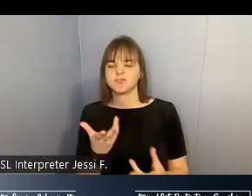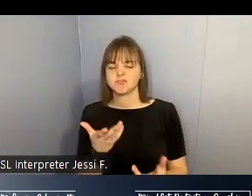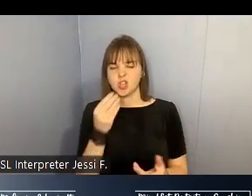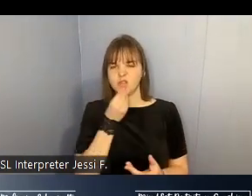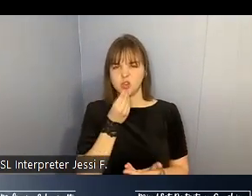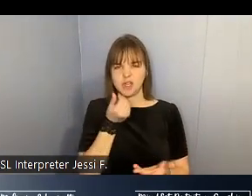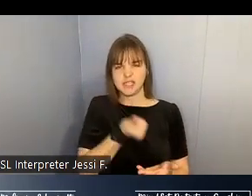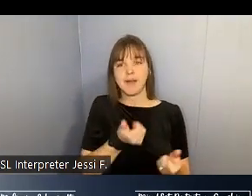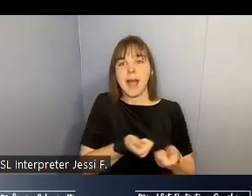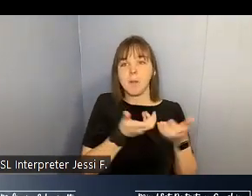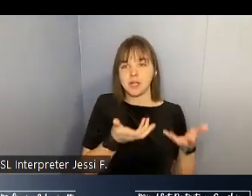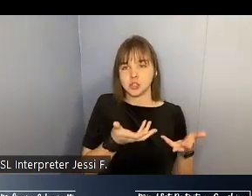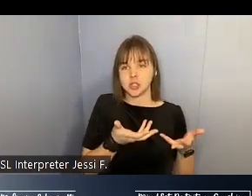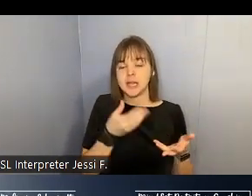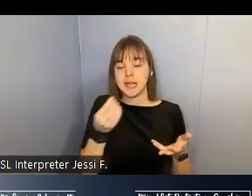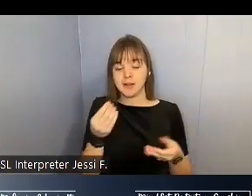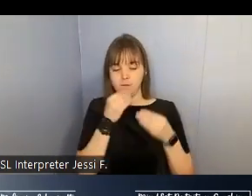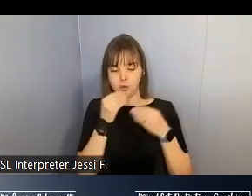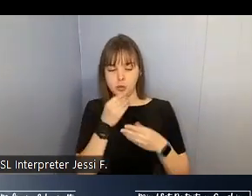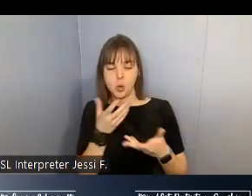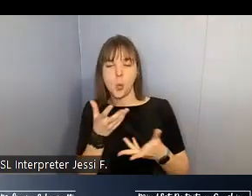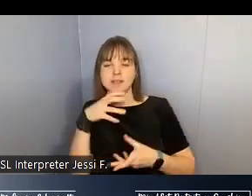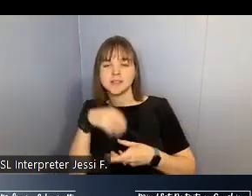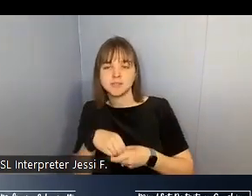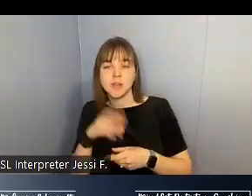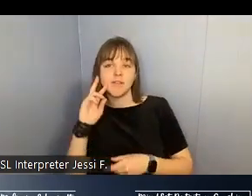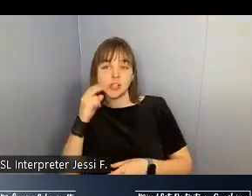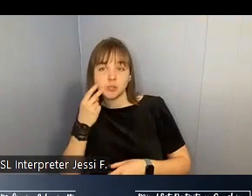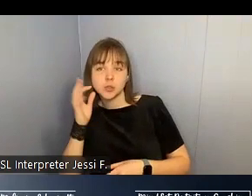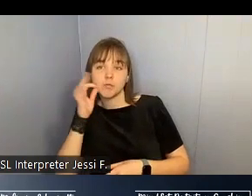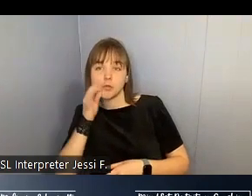Are you overeating? Are you undereating? Or are you in that Goldilocks just-right place?